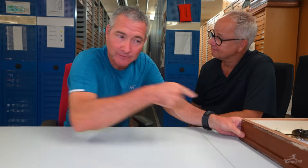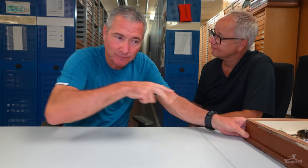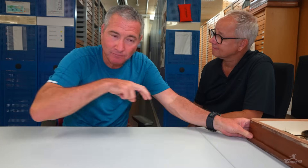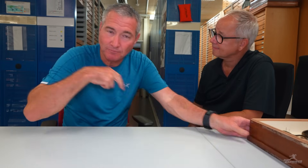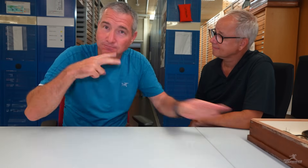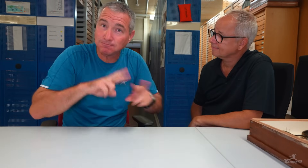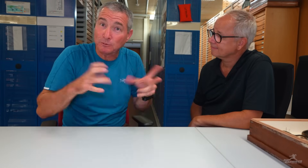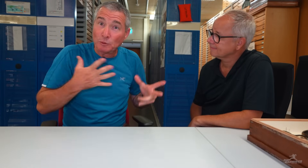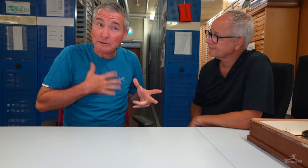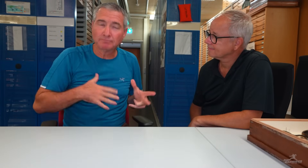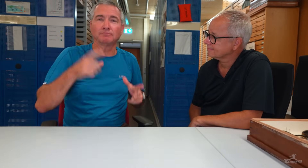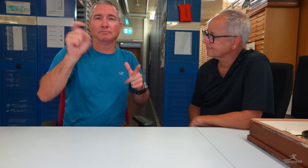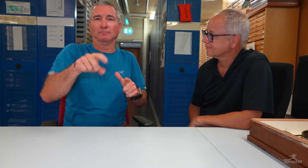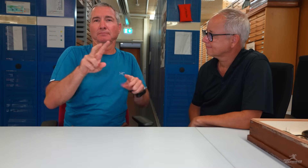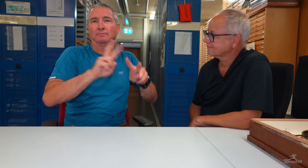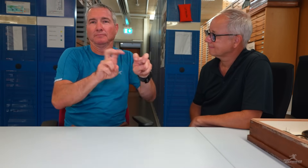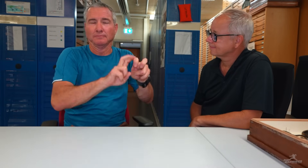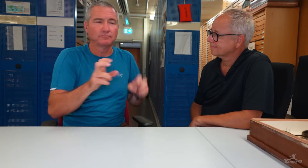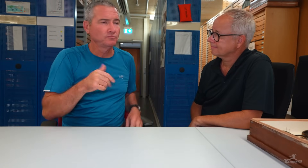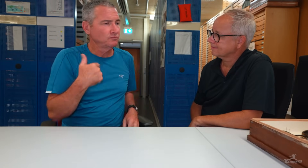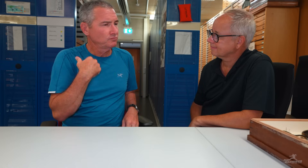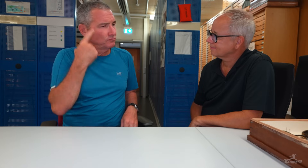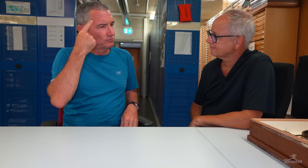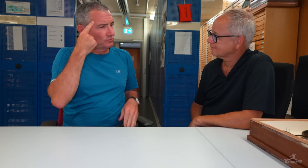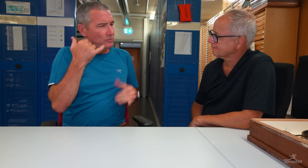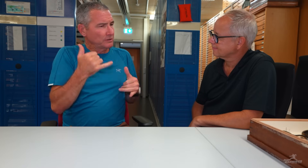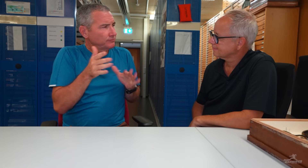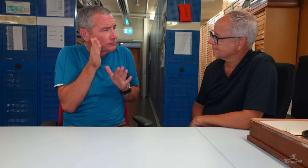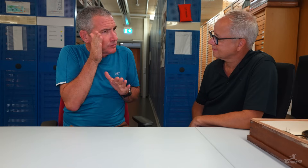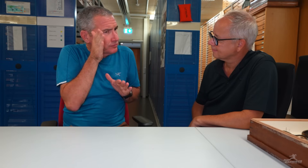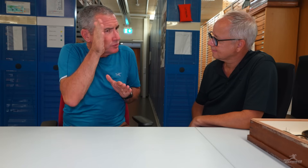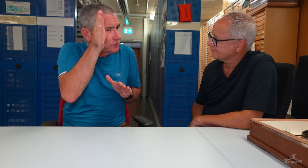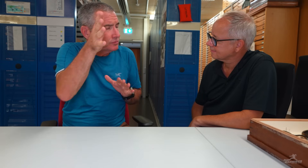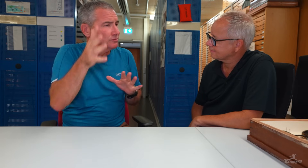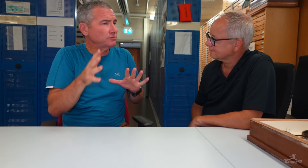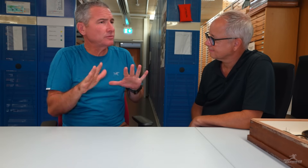Now, I must ask. When you look to the future,